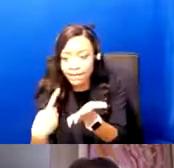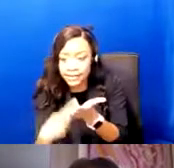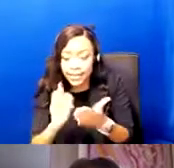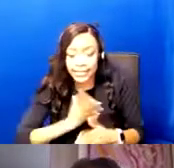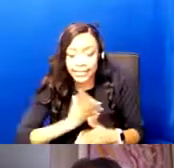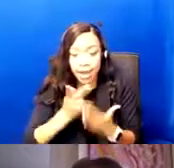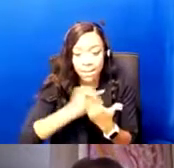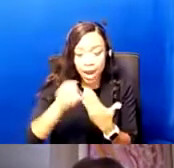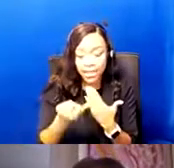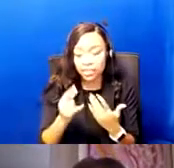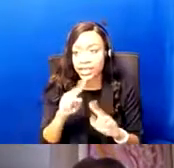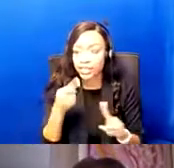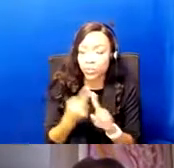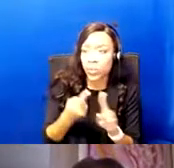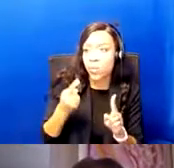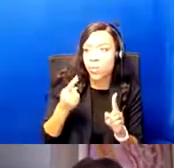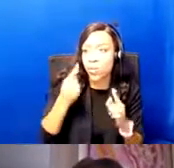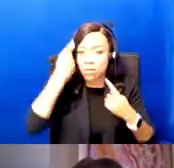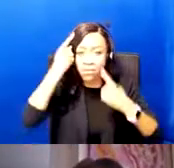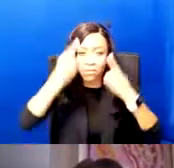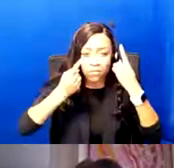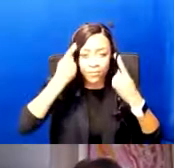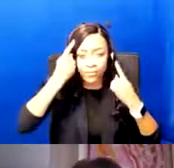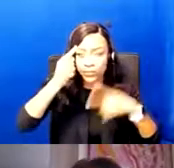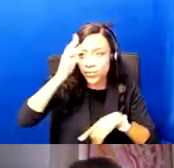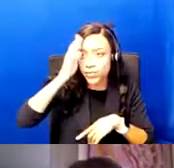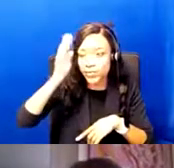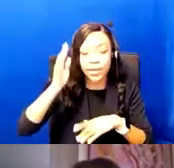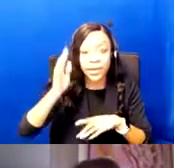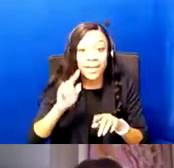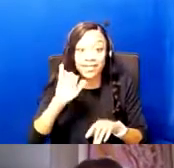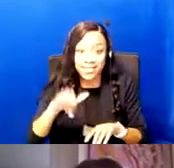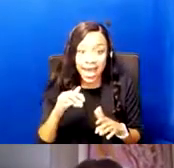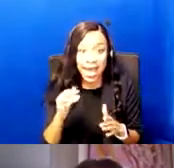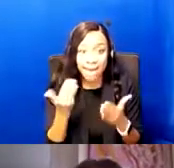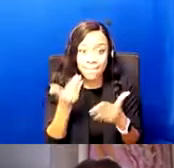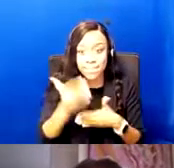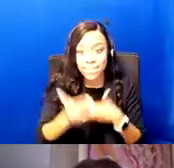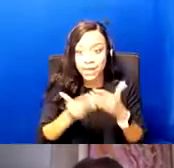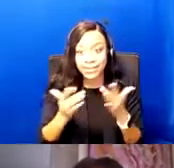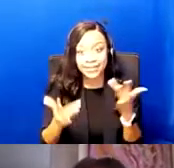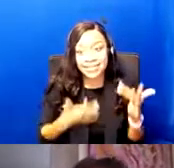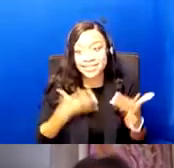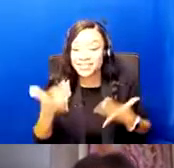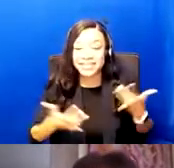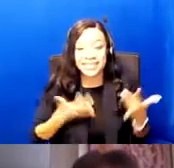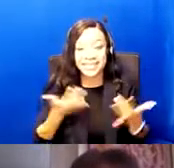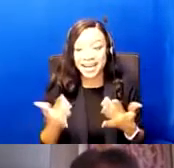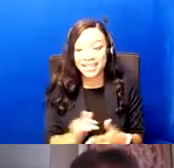So that aspect of this is really actually exciting and ripples out across these different